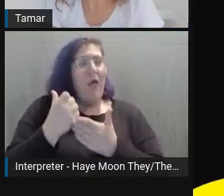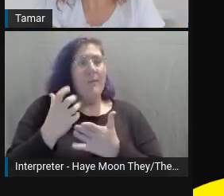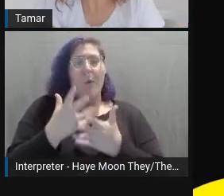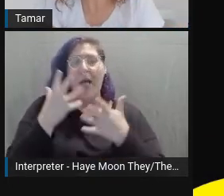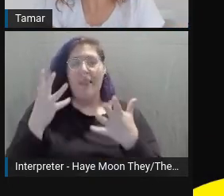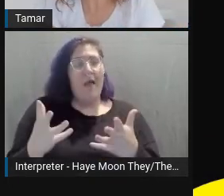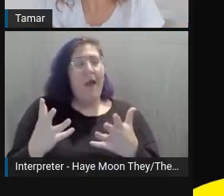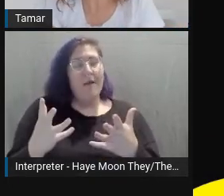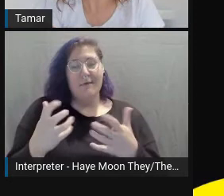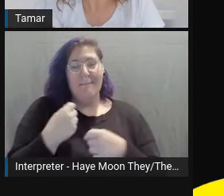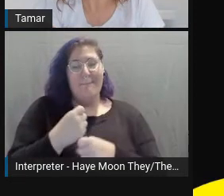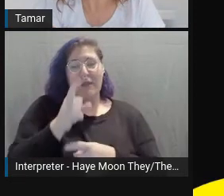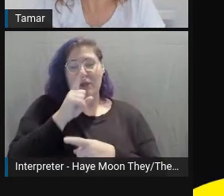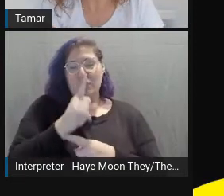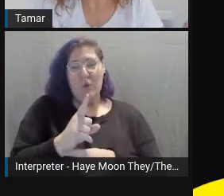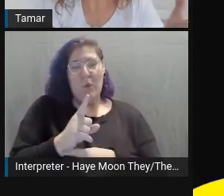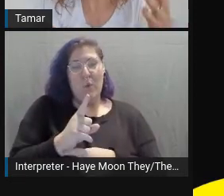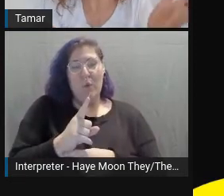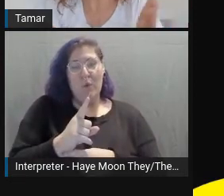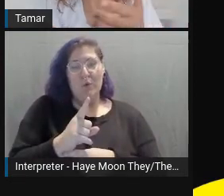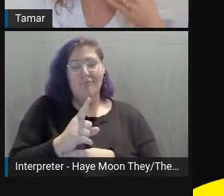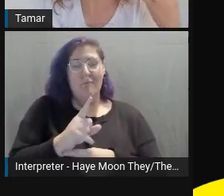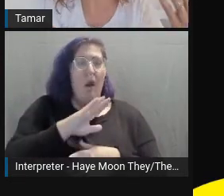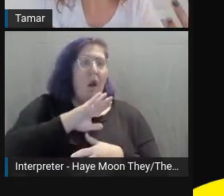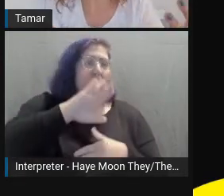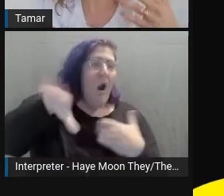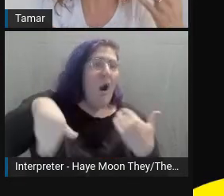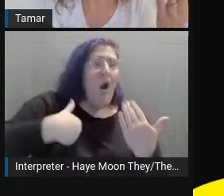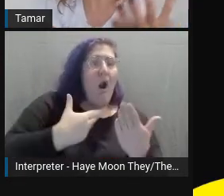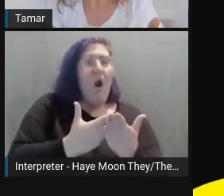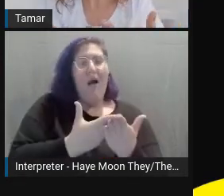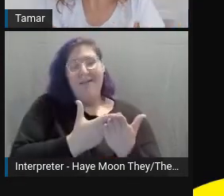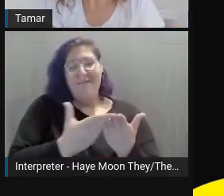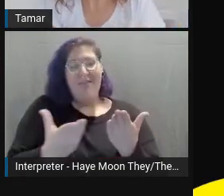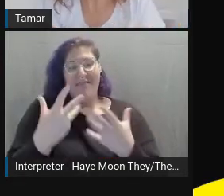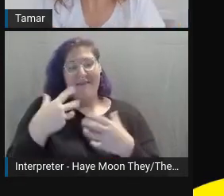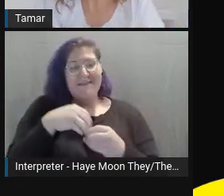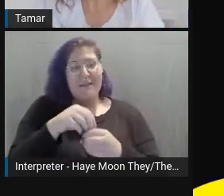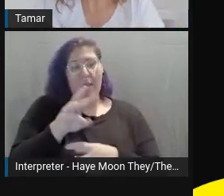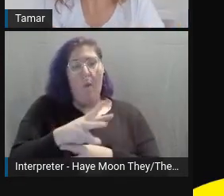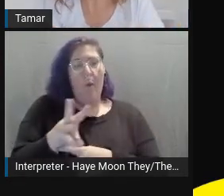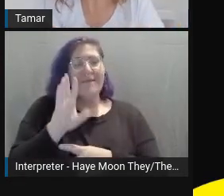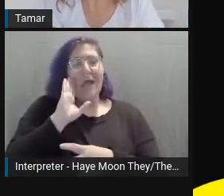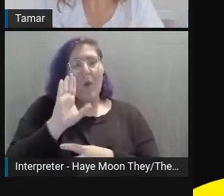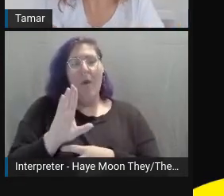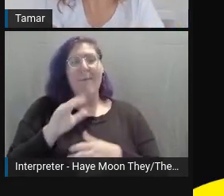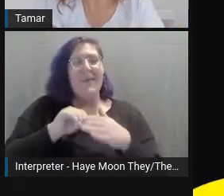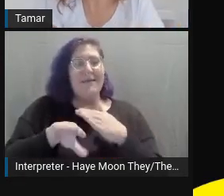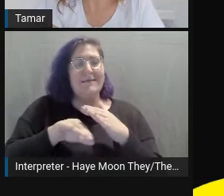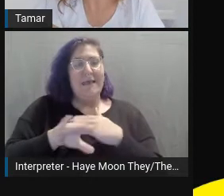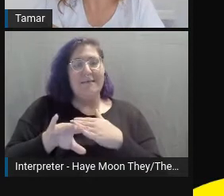that the rest of your elements or the components that you're building will be accessible from the design phases.